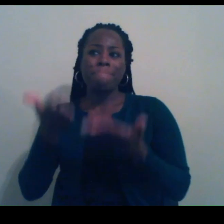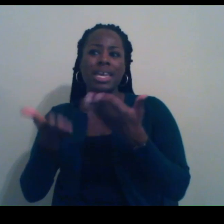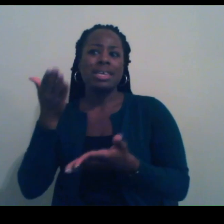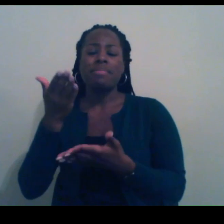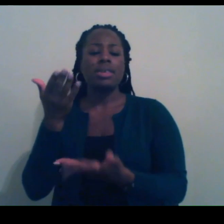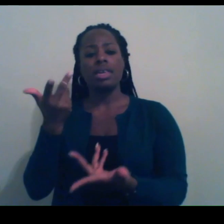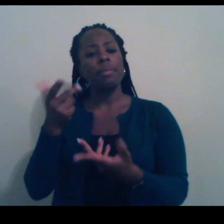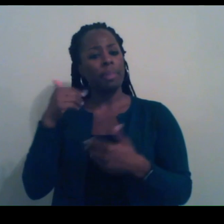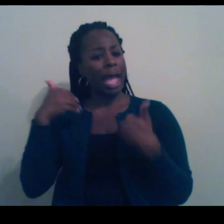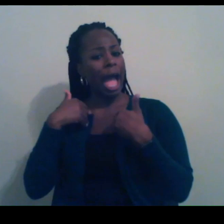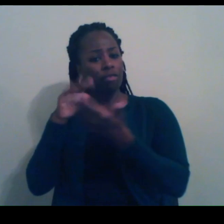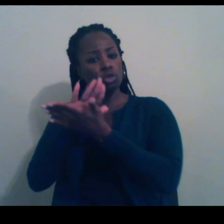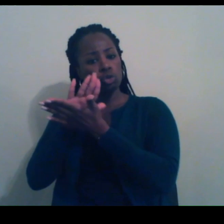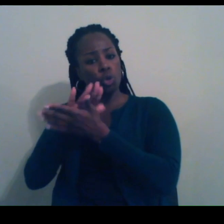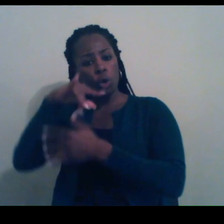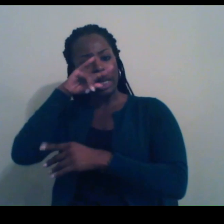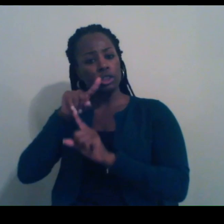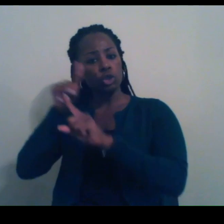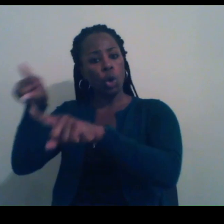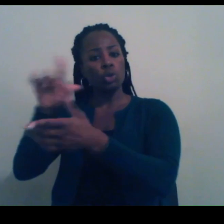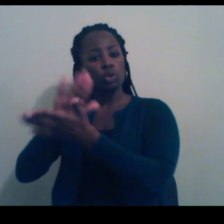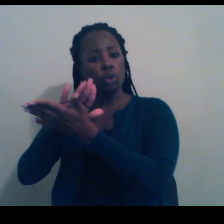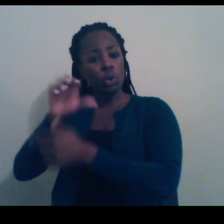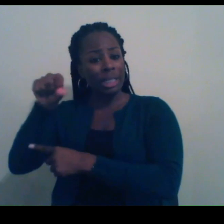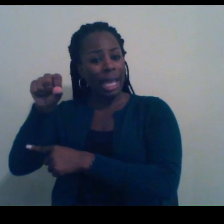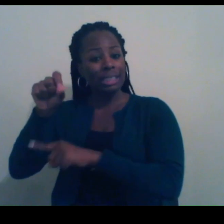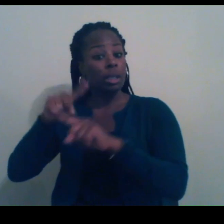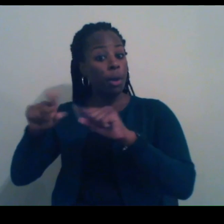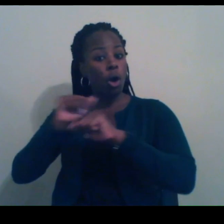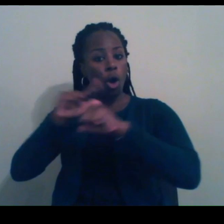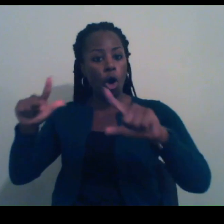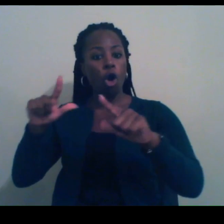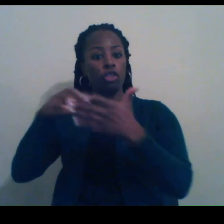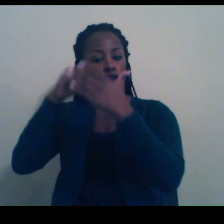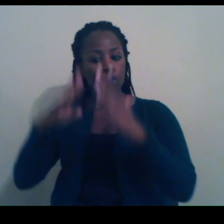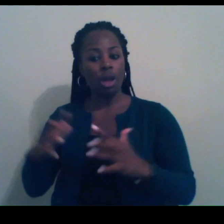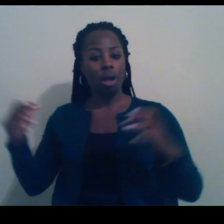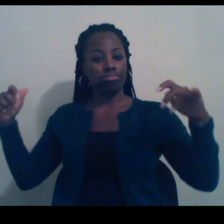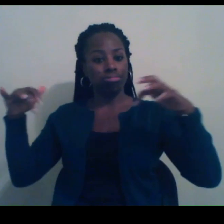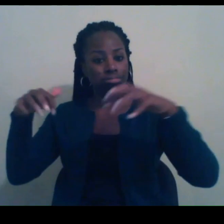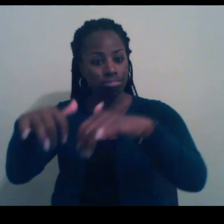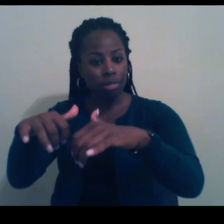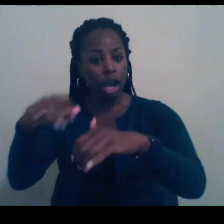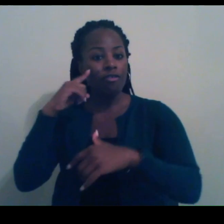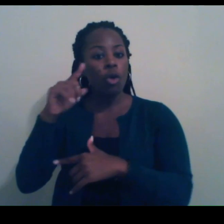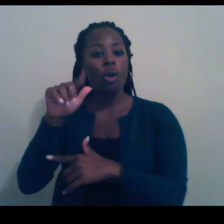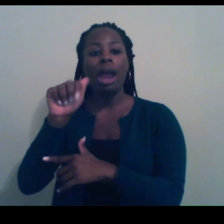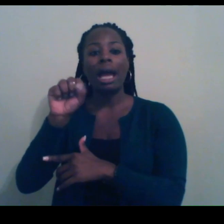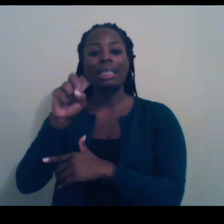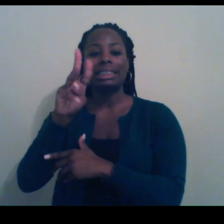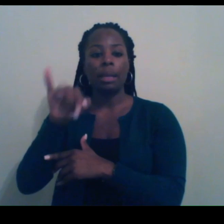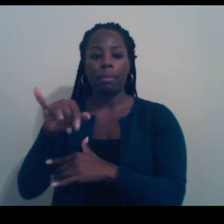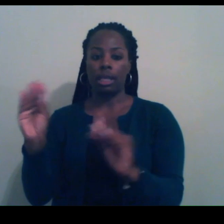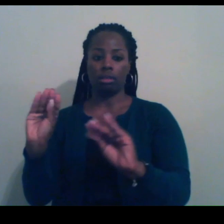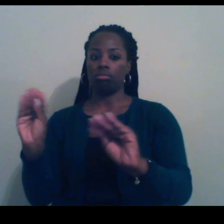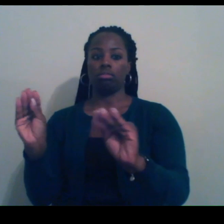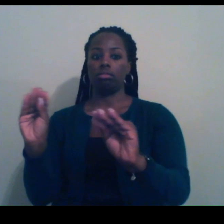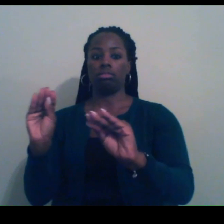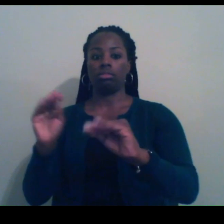school but perhaps not having assemblies in school that's why the president has taken an unprecedented whole-of-government approach to